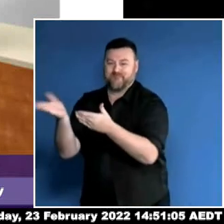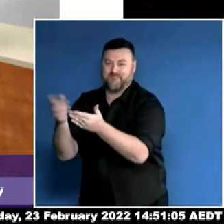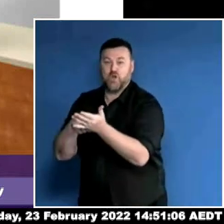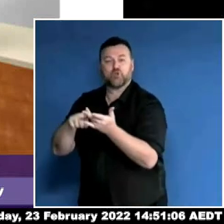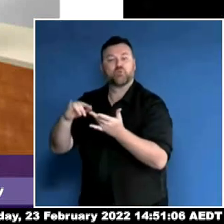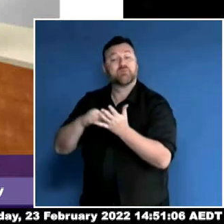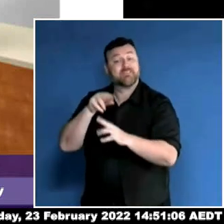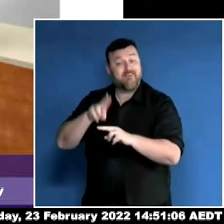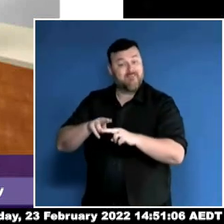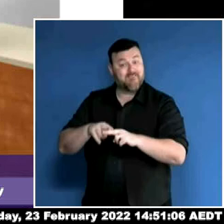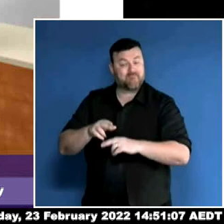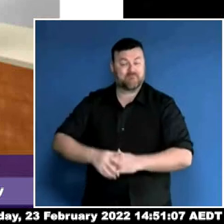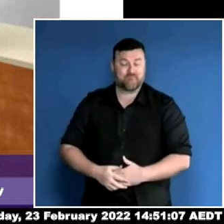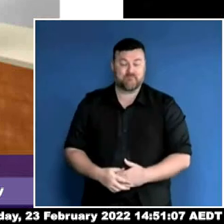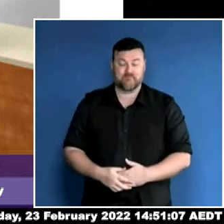Let's go to the next photograph.